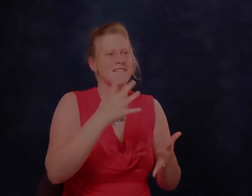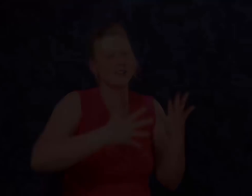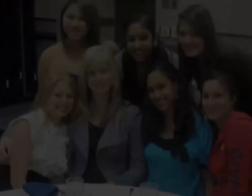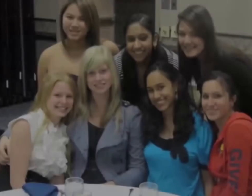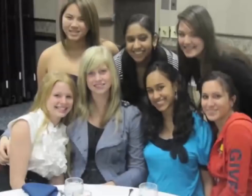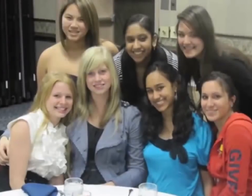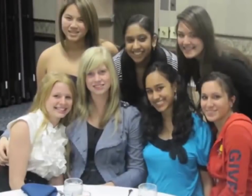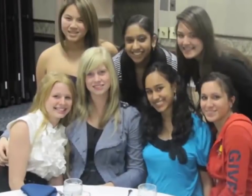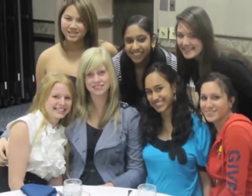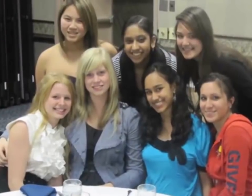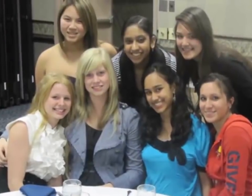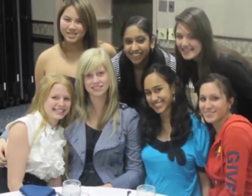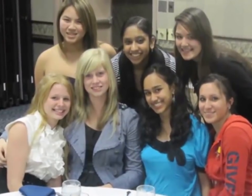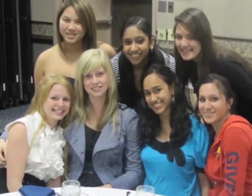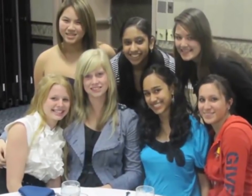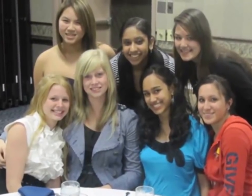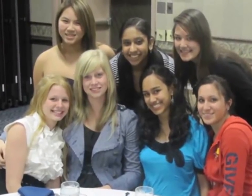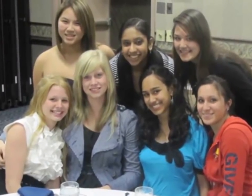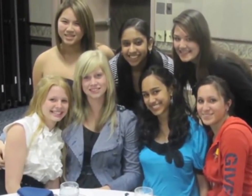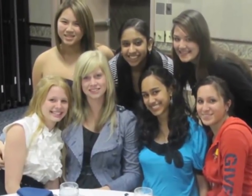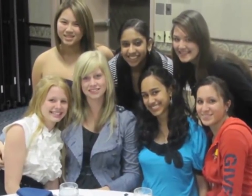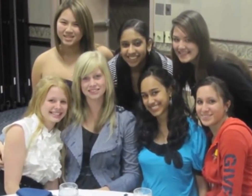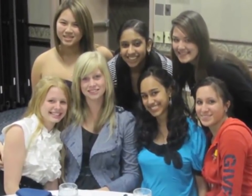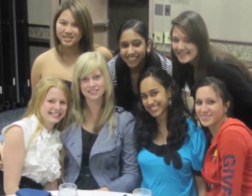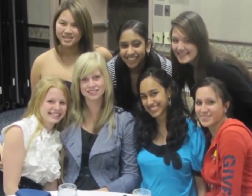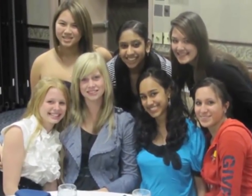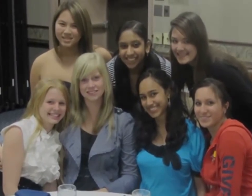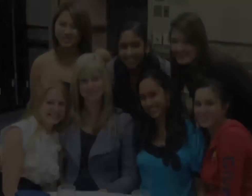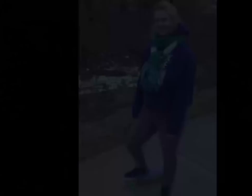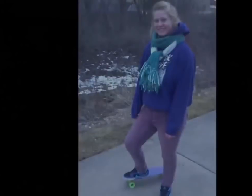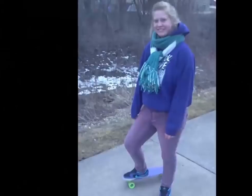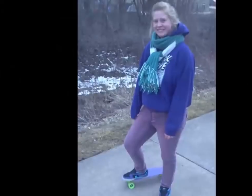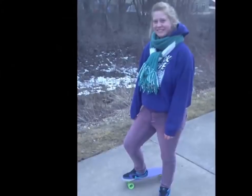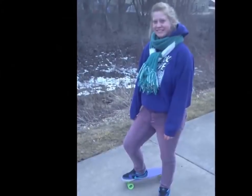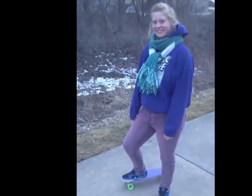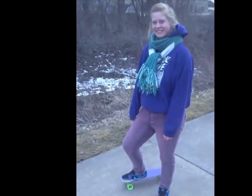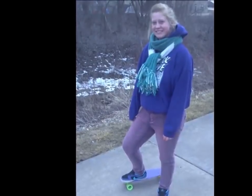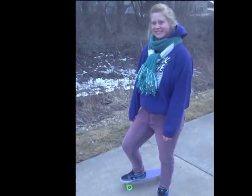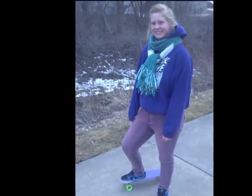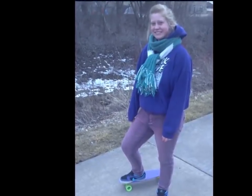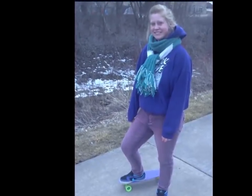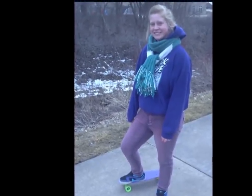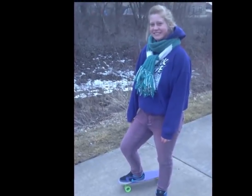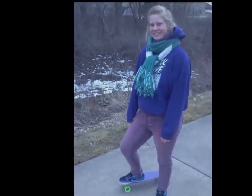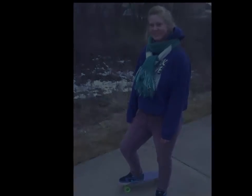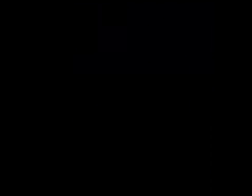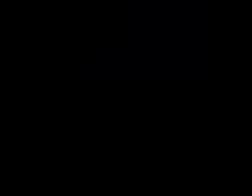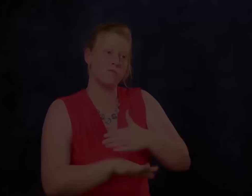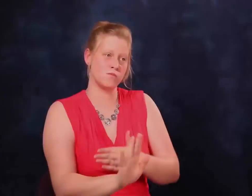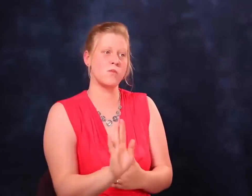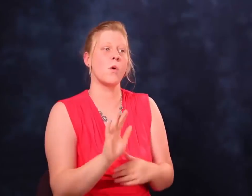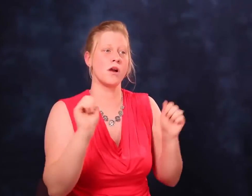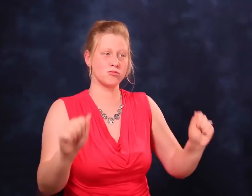I love hanging out with my friends, cooking for my fiancé, and skateboarding.